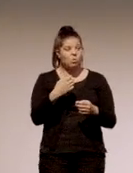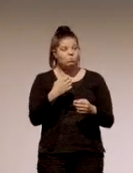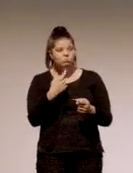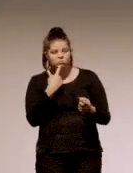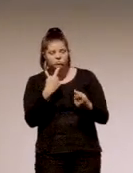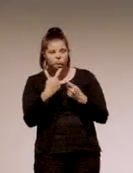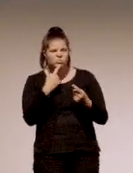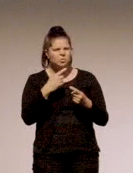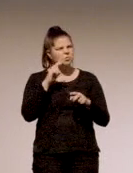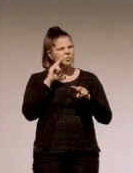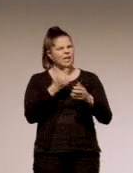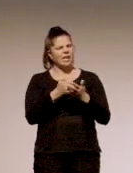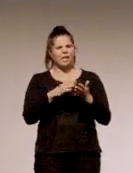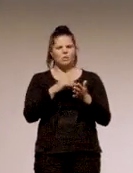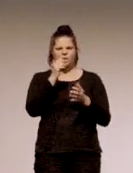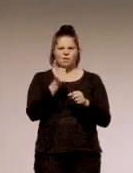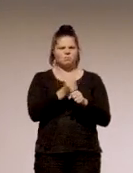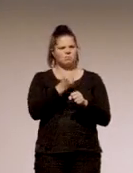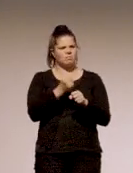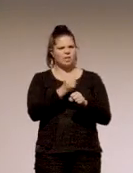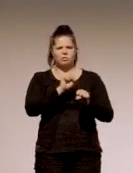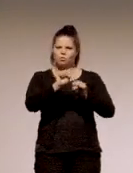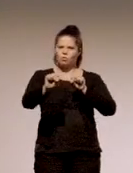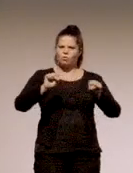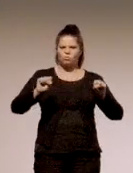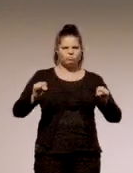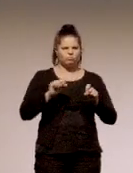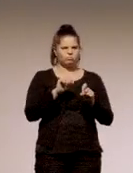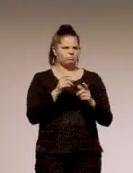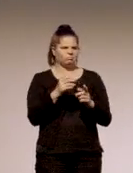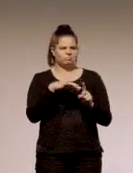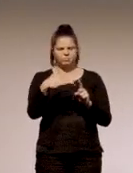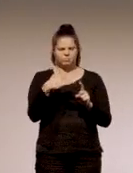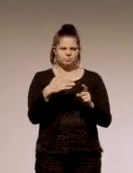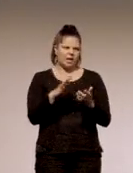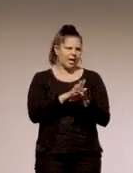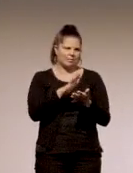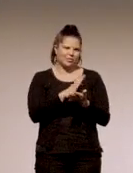environments we'd be happy to share anything we've created as well. Thanks very much.